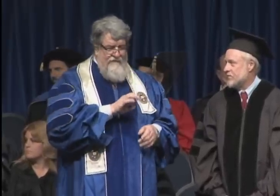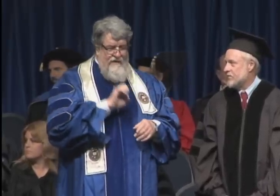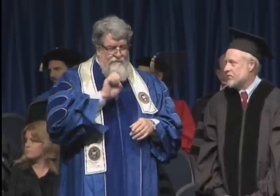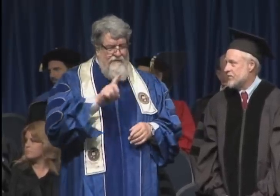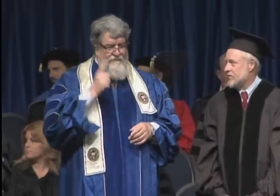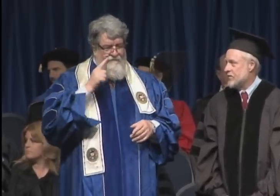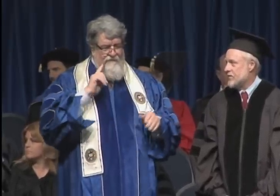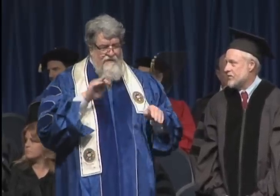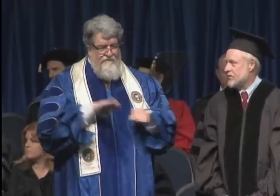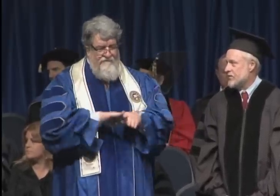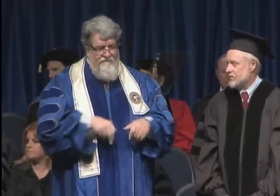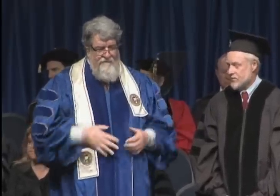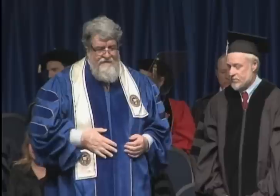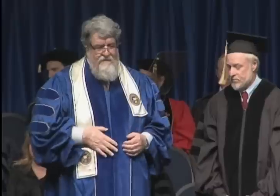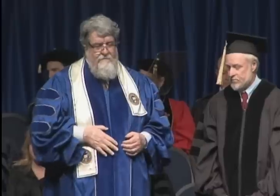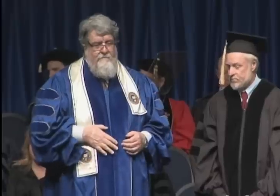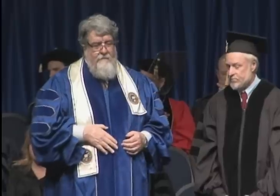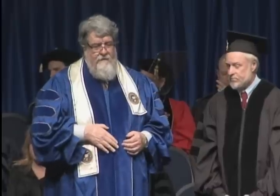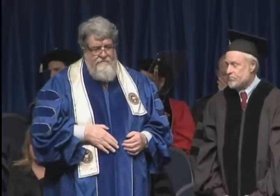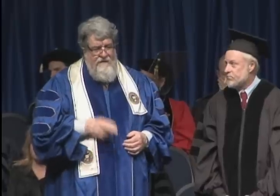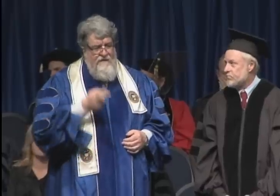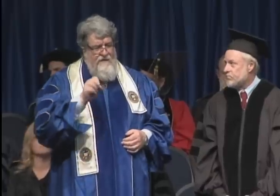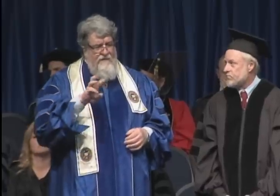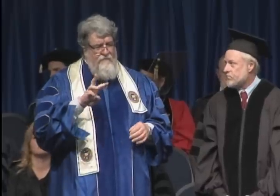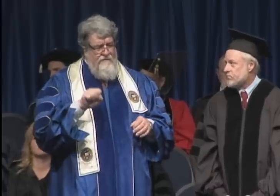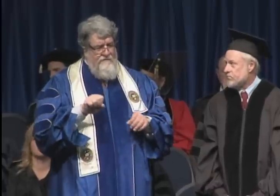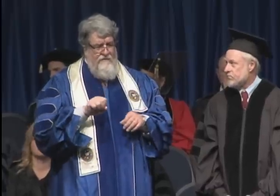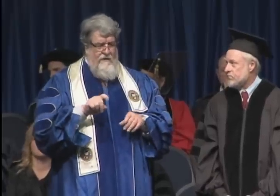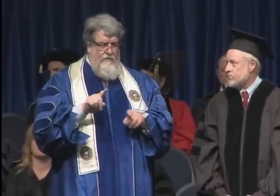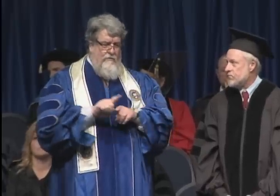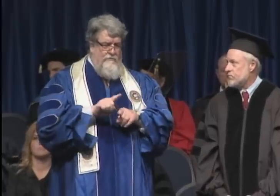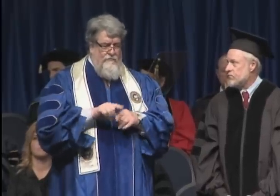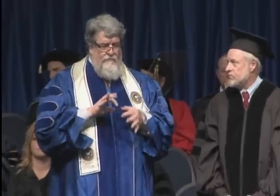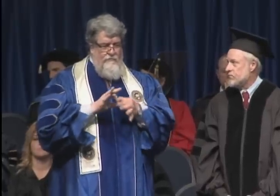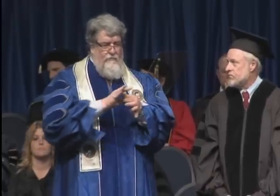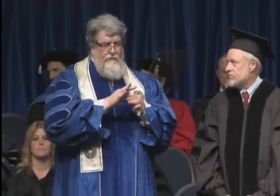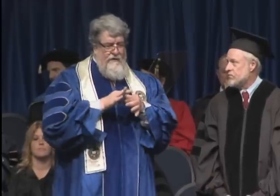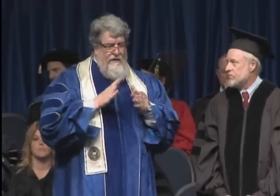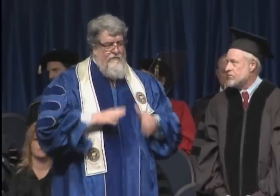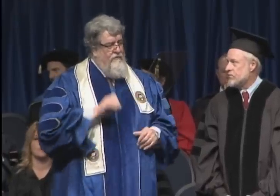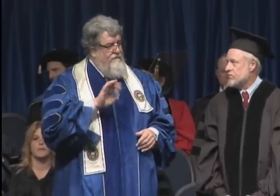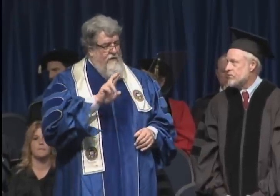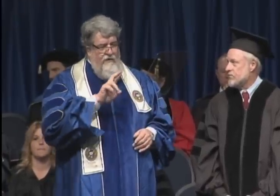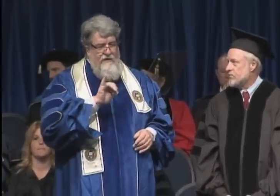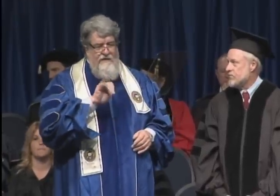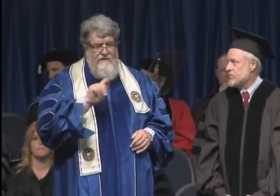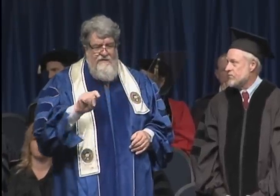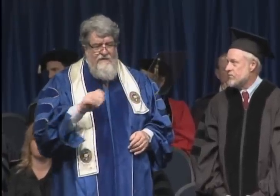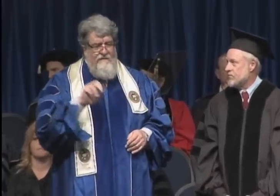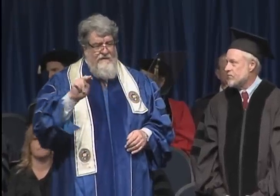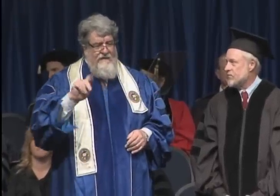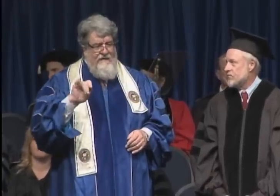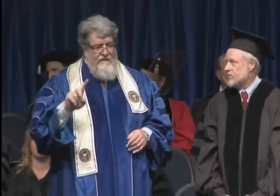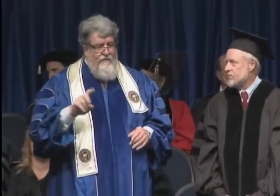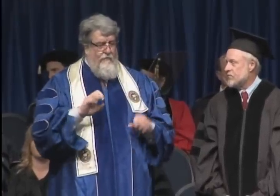Dr. Lang is also committed to improving the field of education. He was coordinator of RIT/NTID's Office